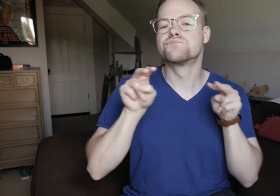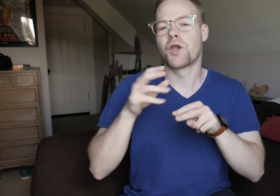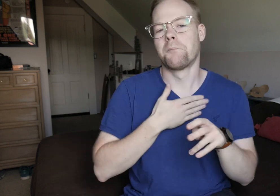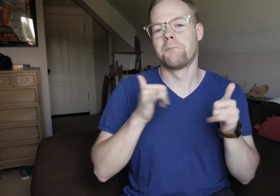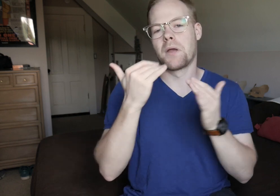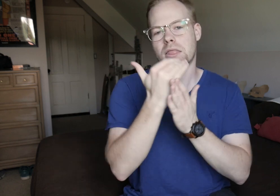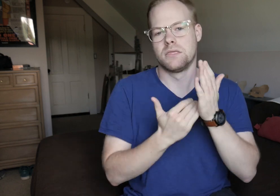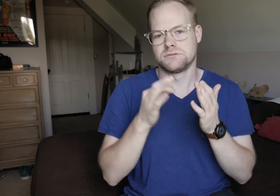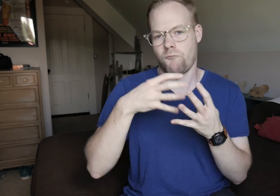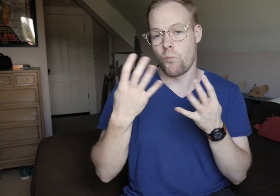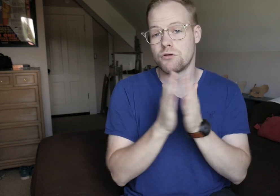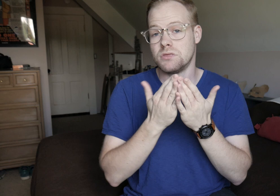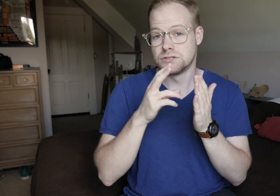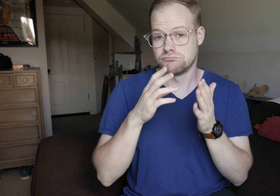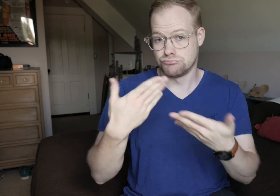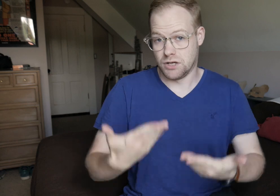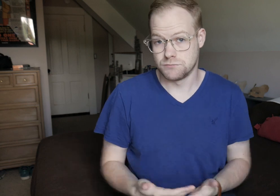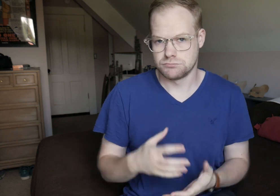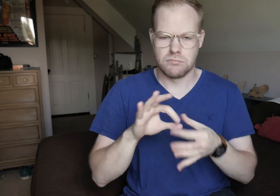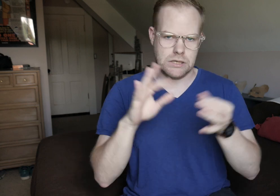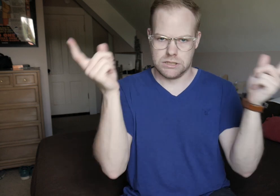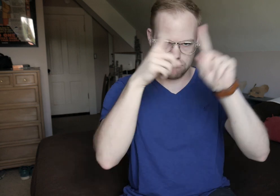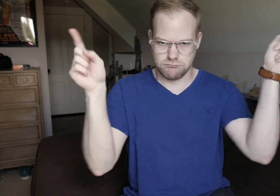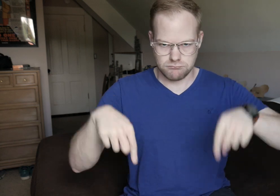Check out my playlist of queer lit recs, linked in places.